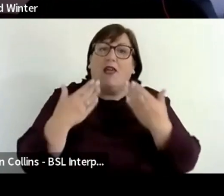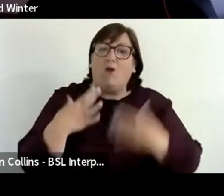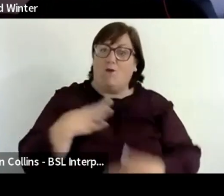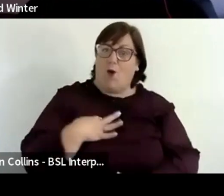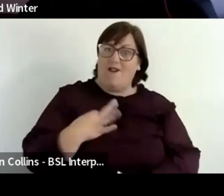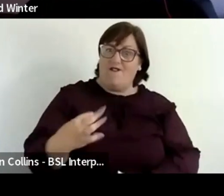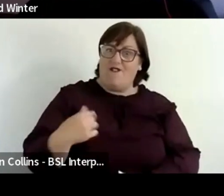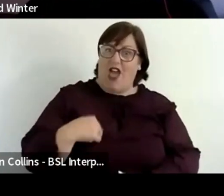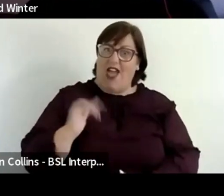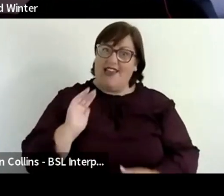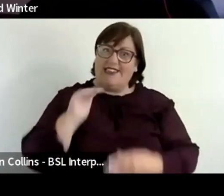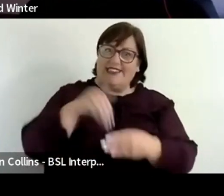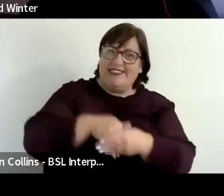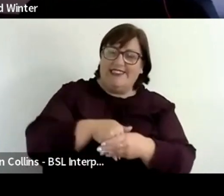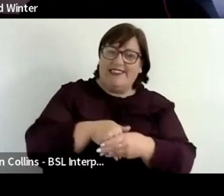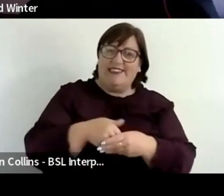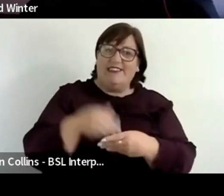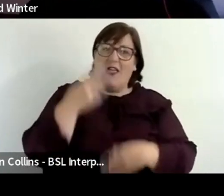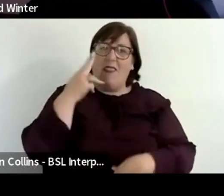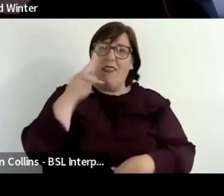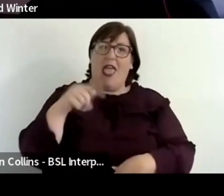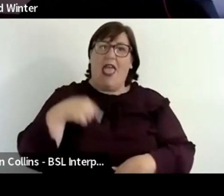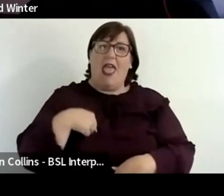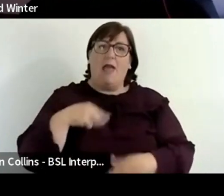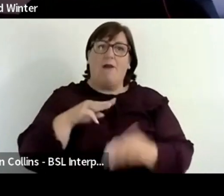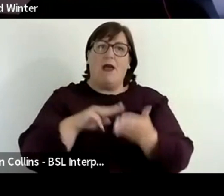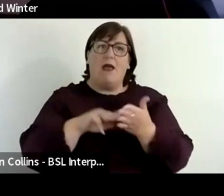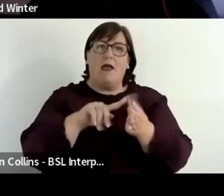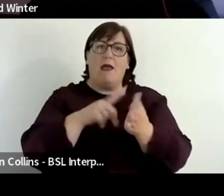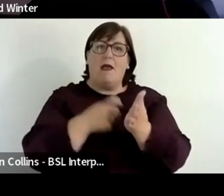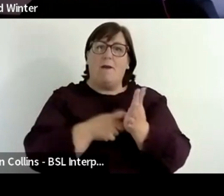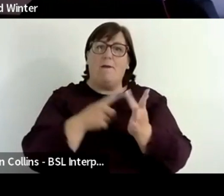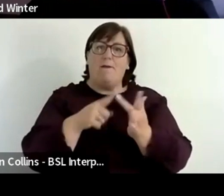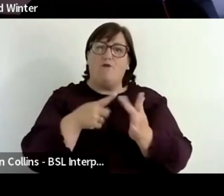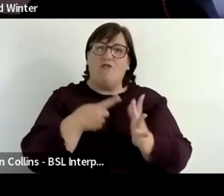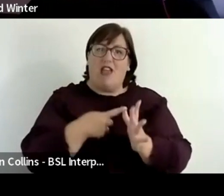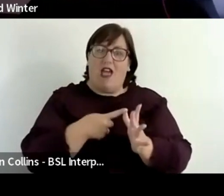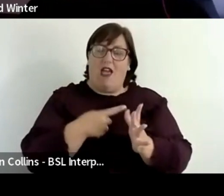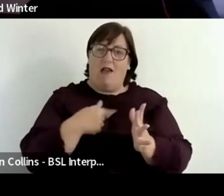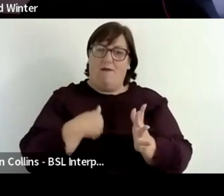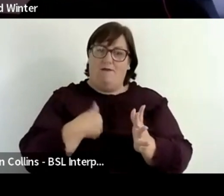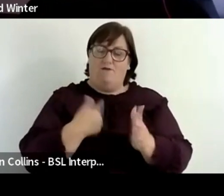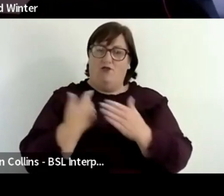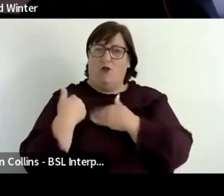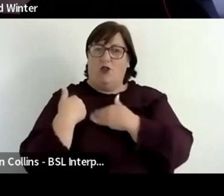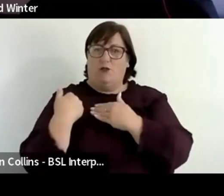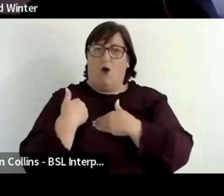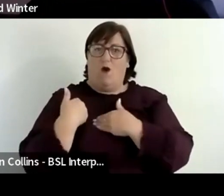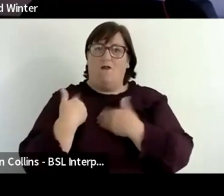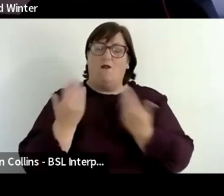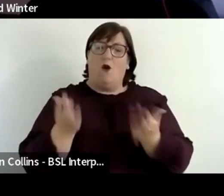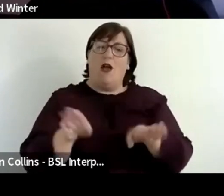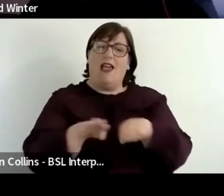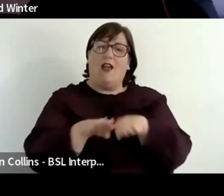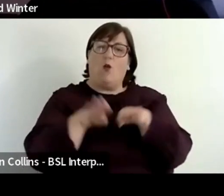My name is Maria Zezza, the senior equality, diversity and inclusion manager at HS2.